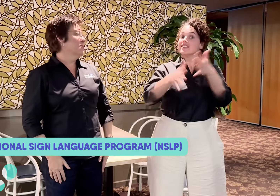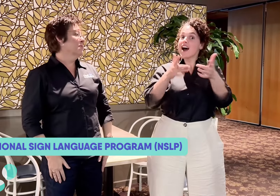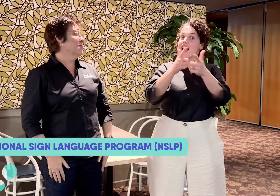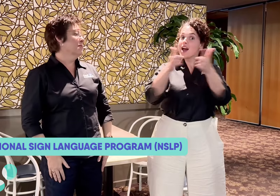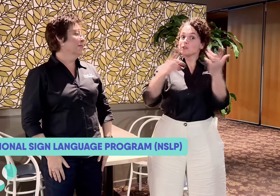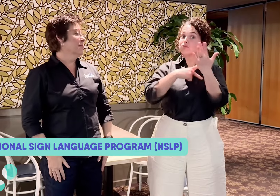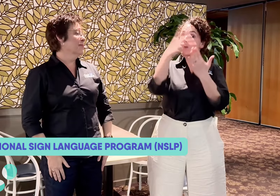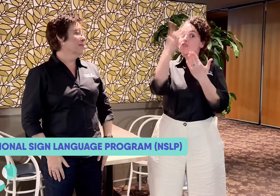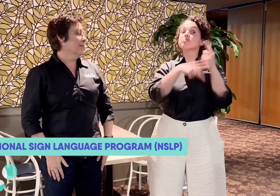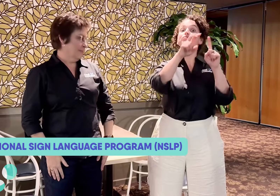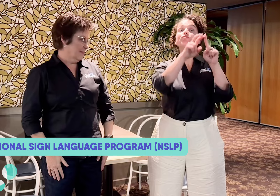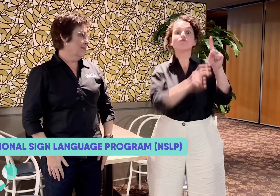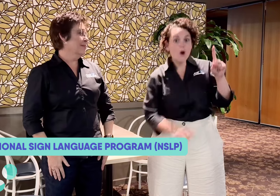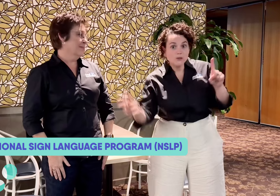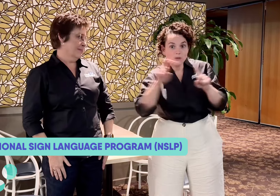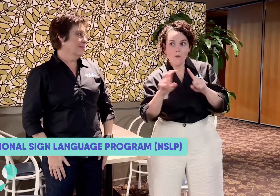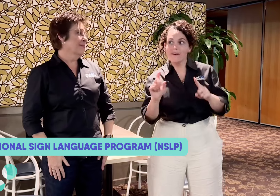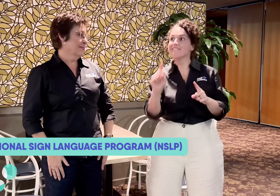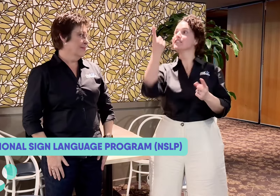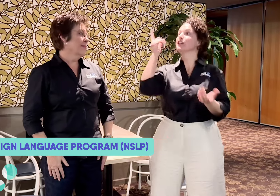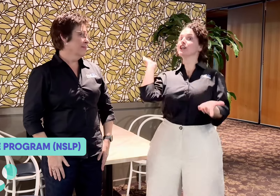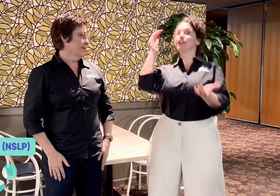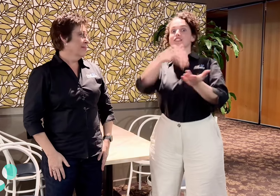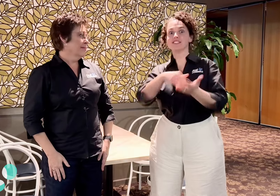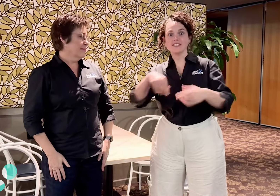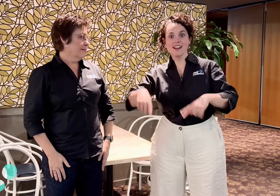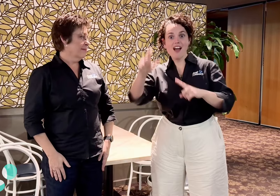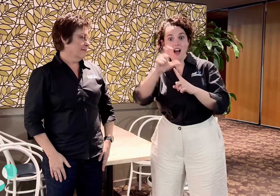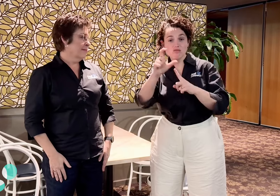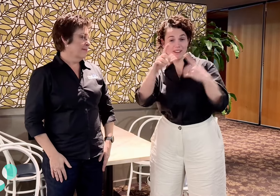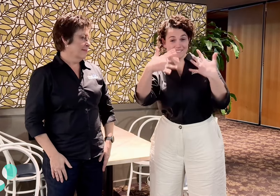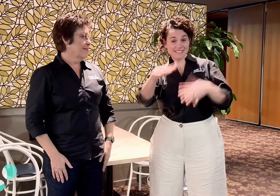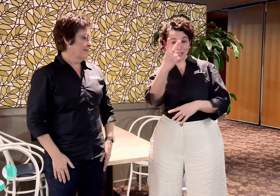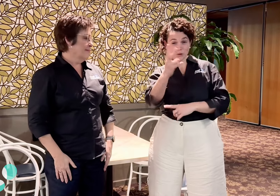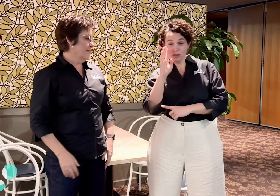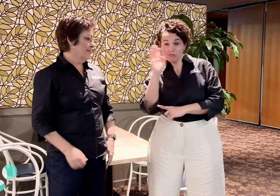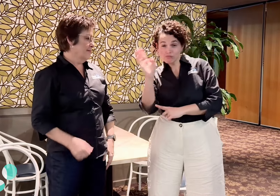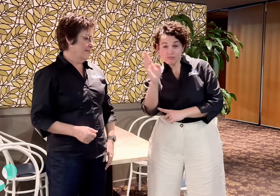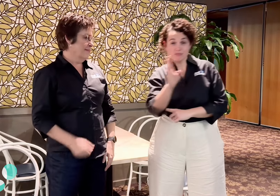The National Sign Language Program Roadshow. We have arrived at our first destination in Canberra,